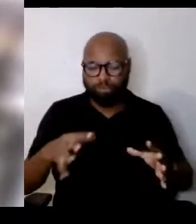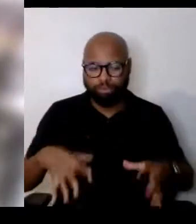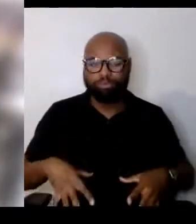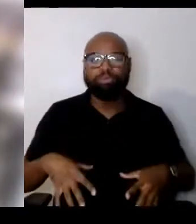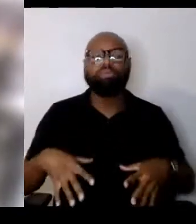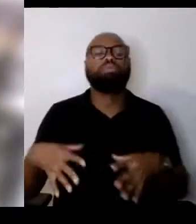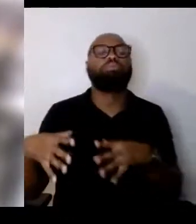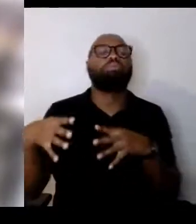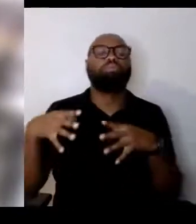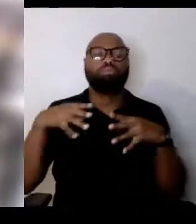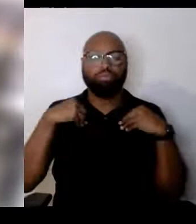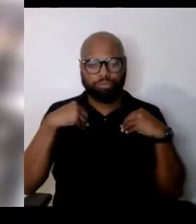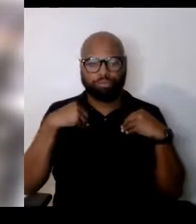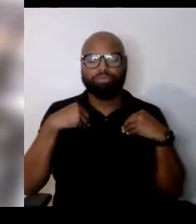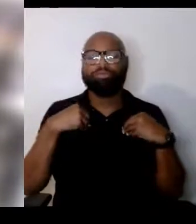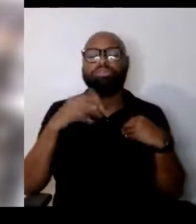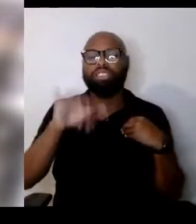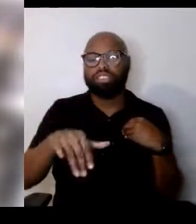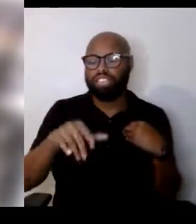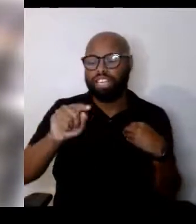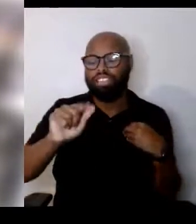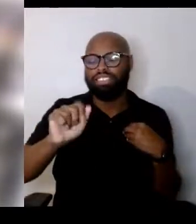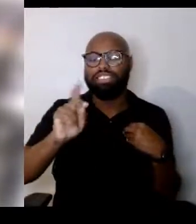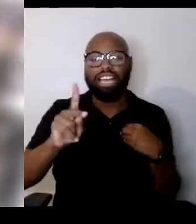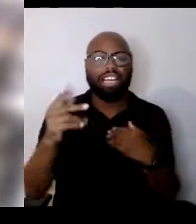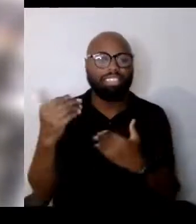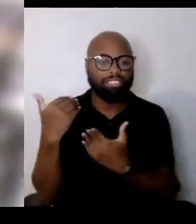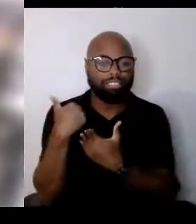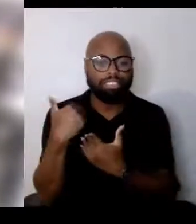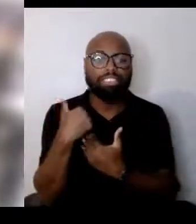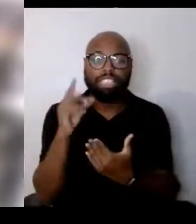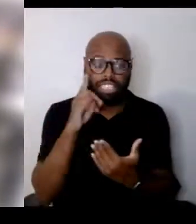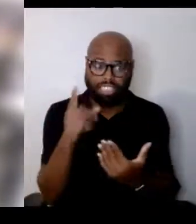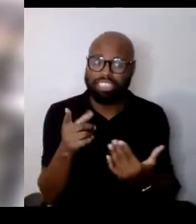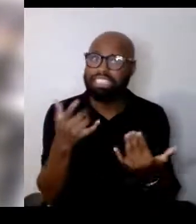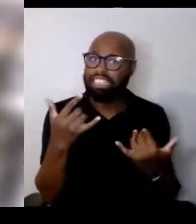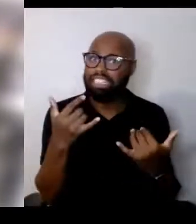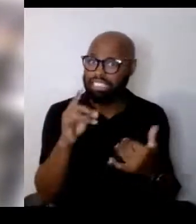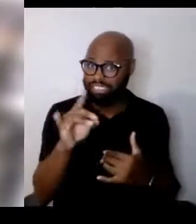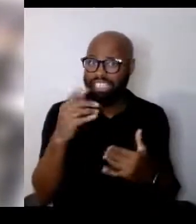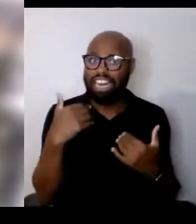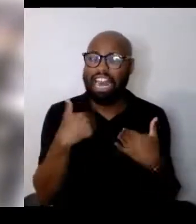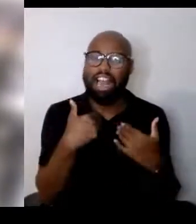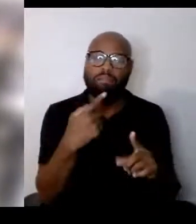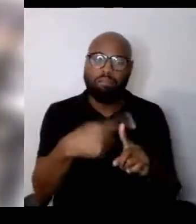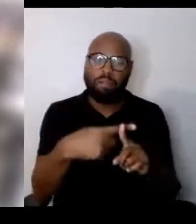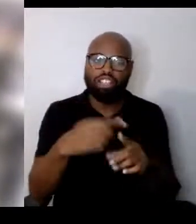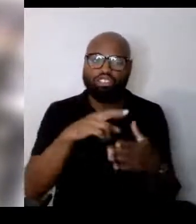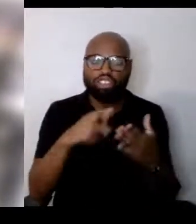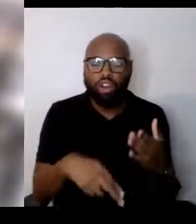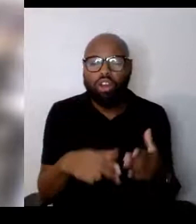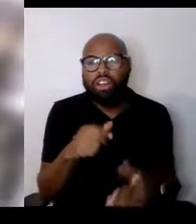because it did yield some positive results. Not quite what I'm looking for,